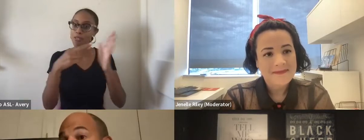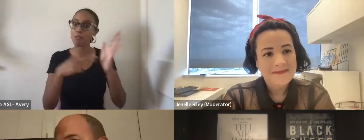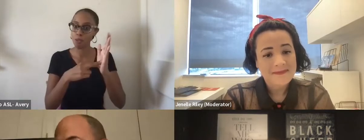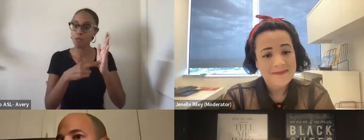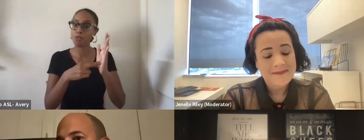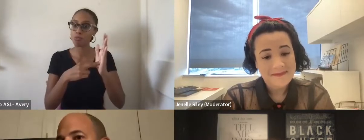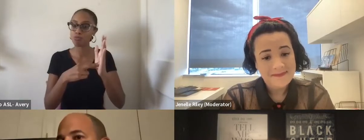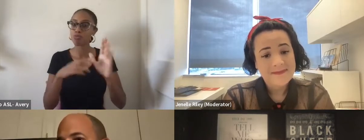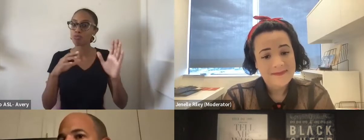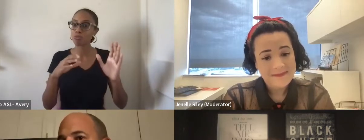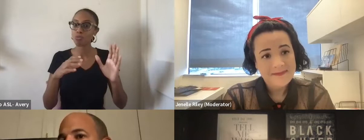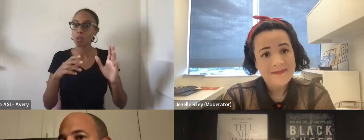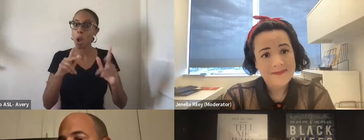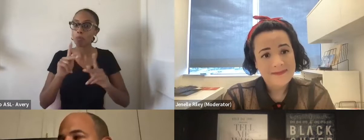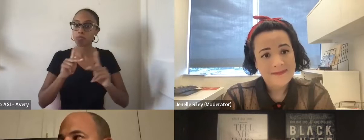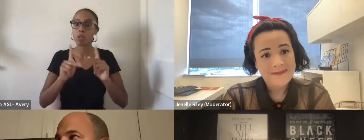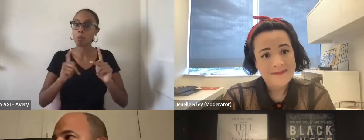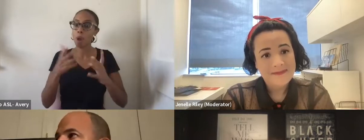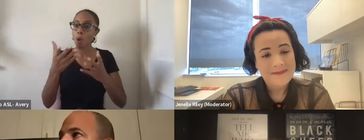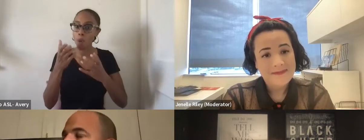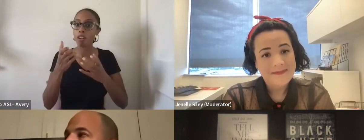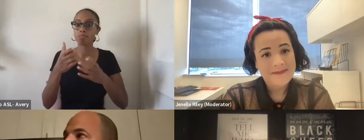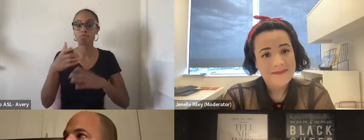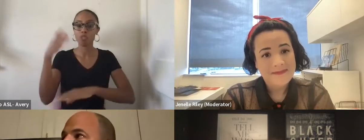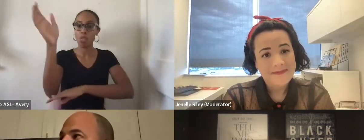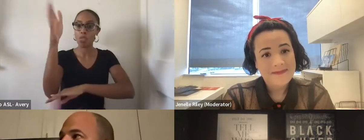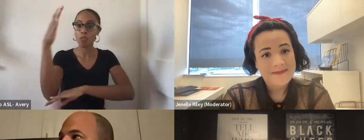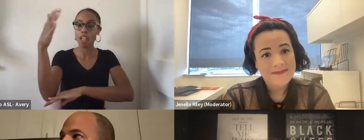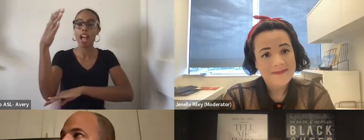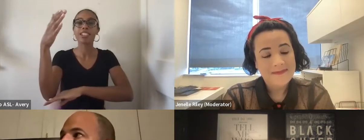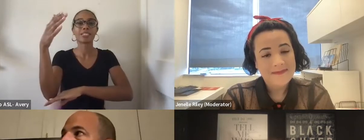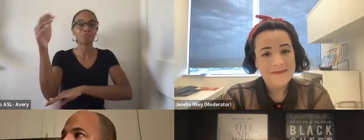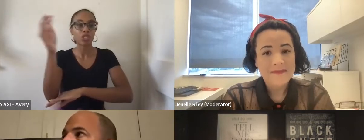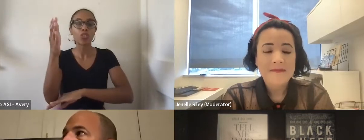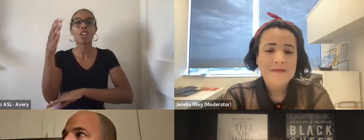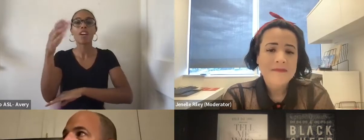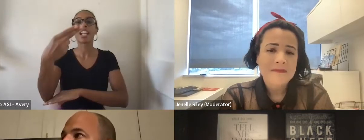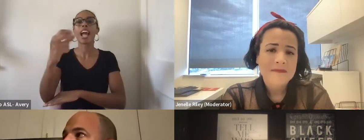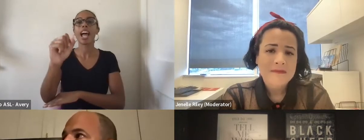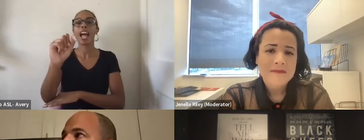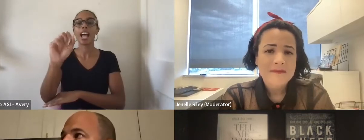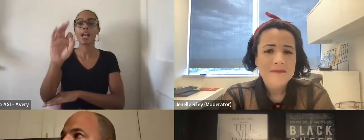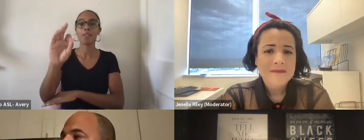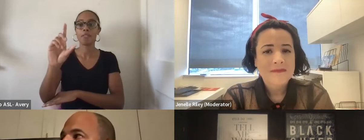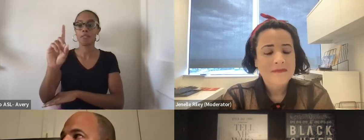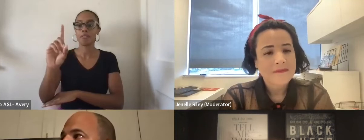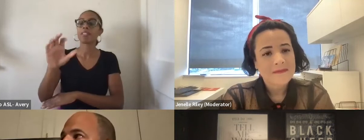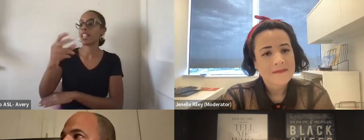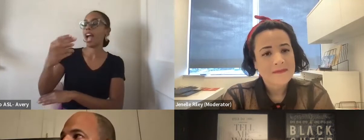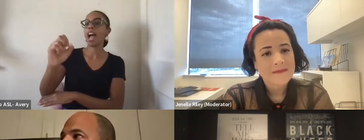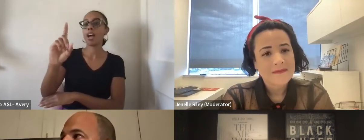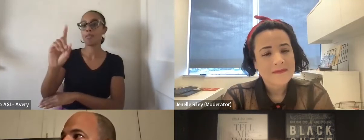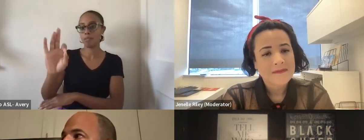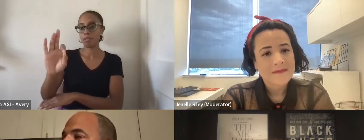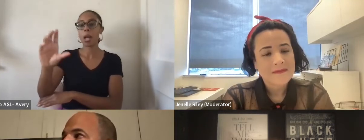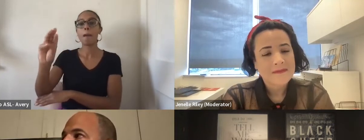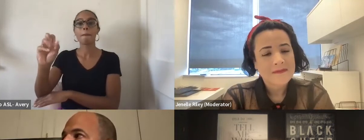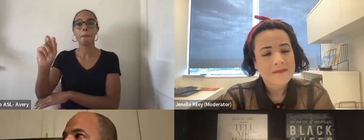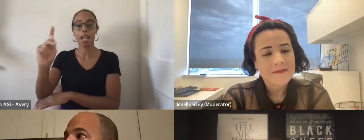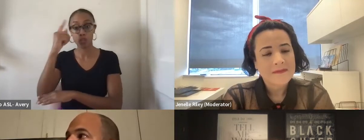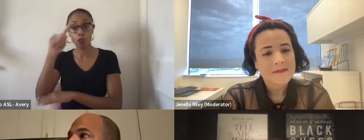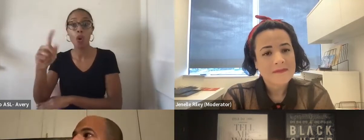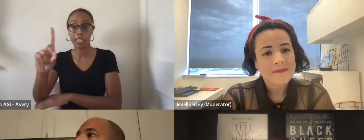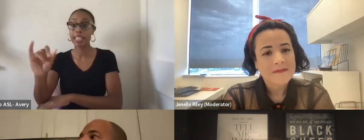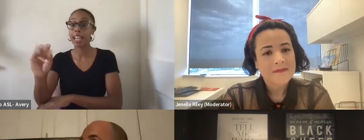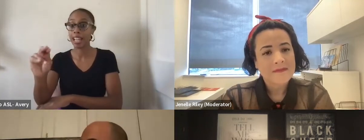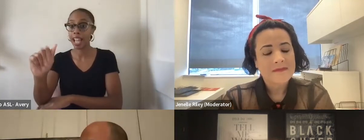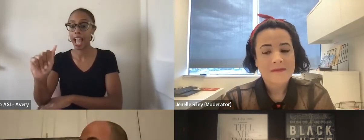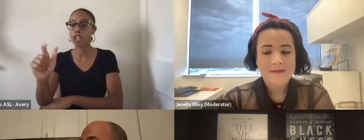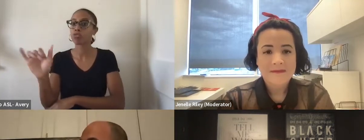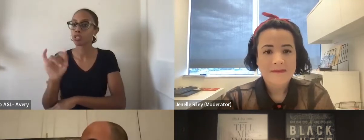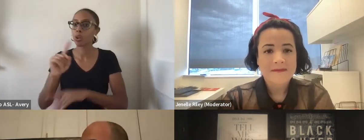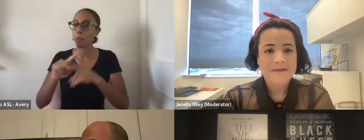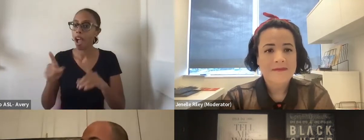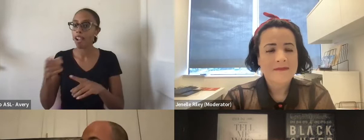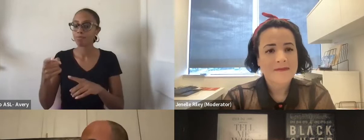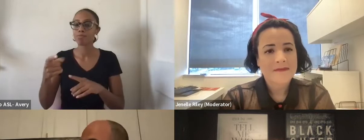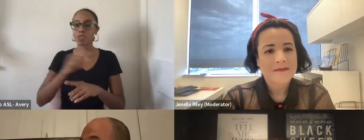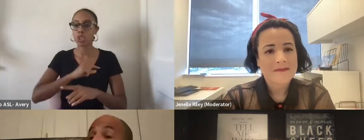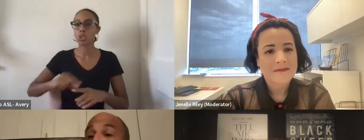But flag is flying half mass today in, you know, to conform with royal tradition protocol.